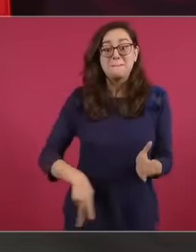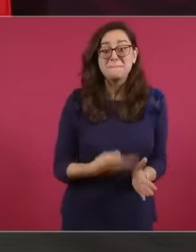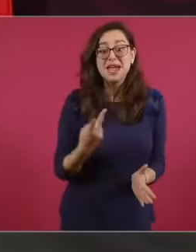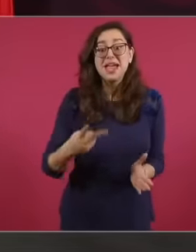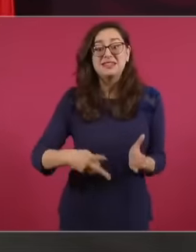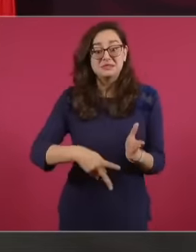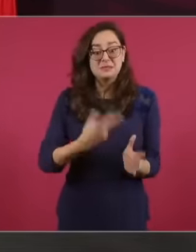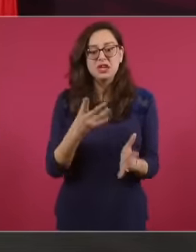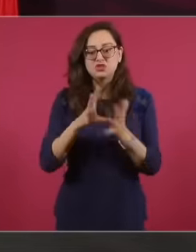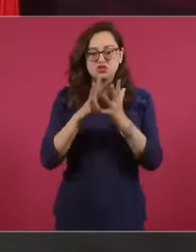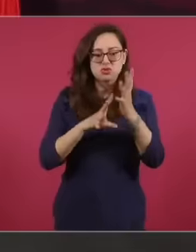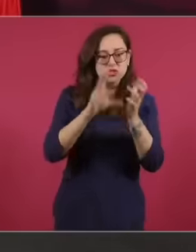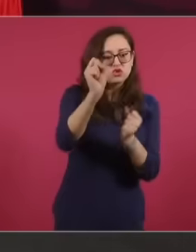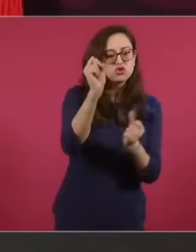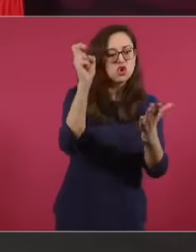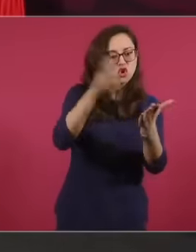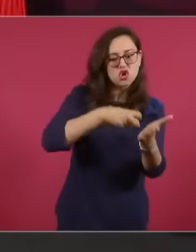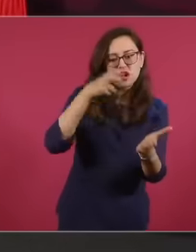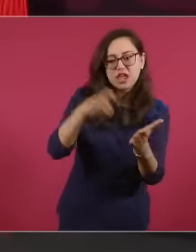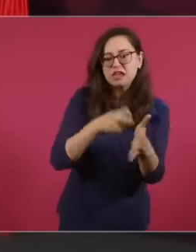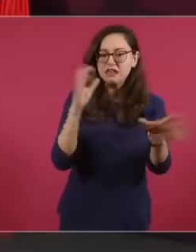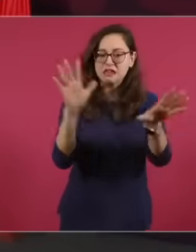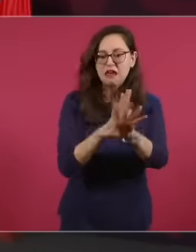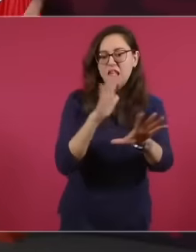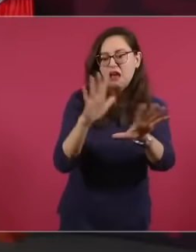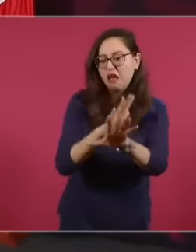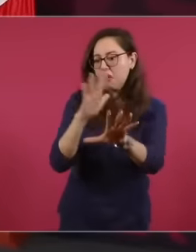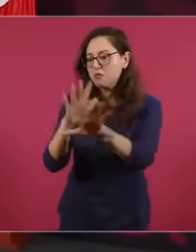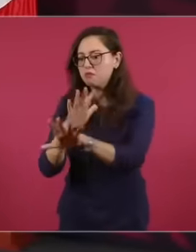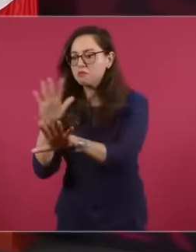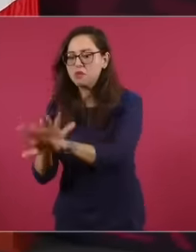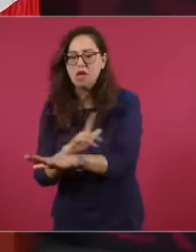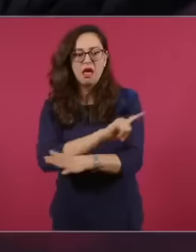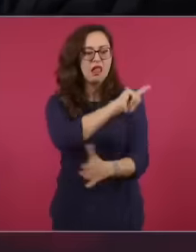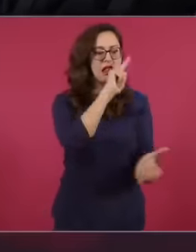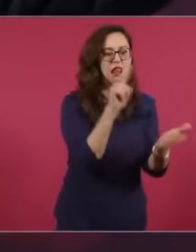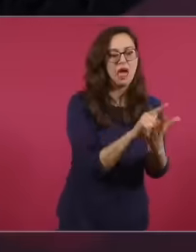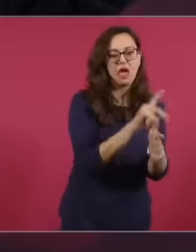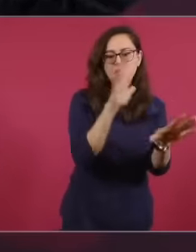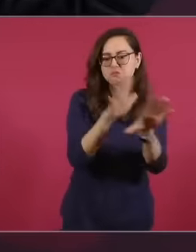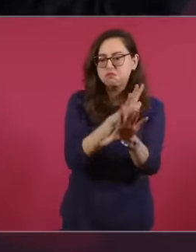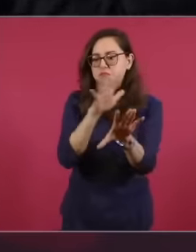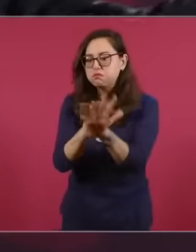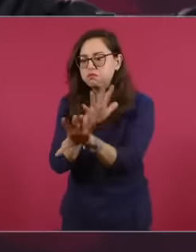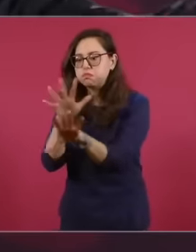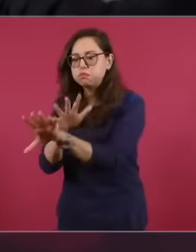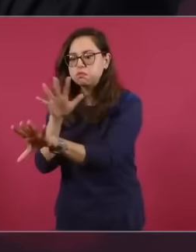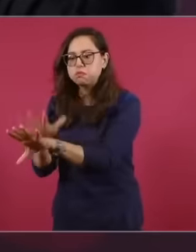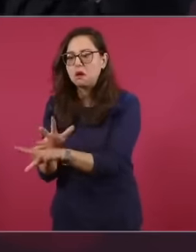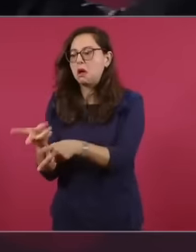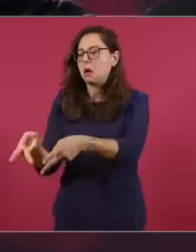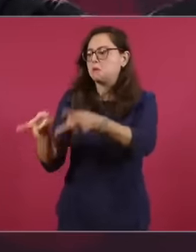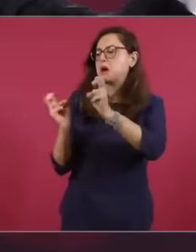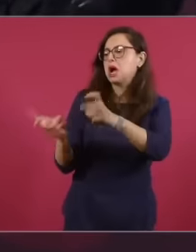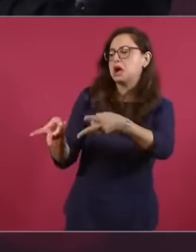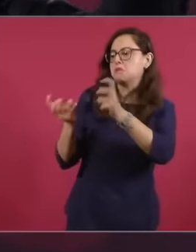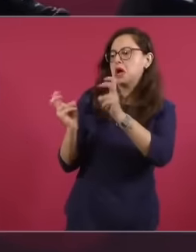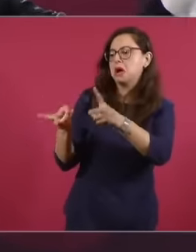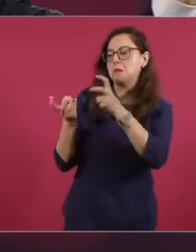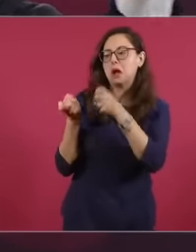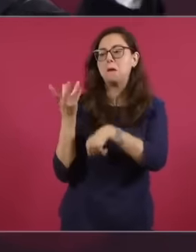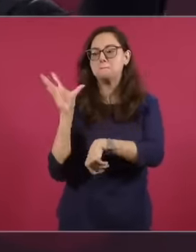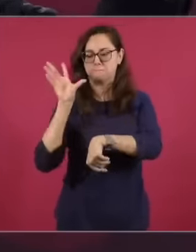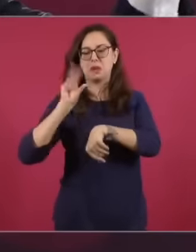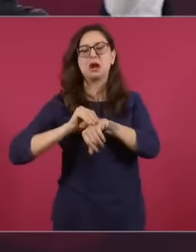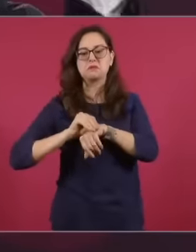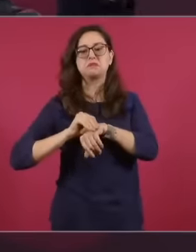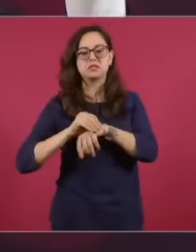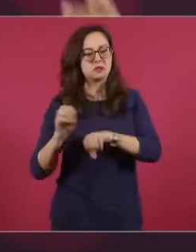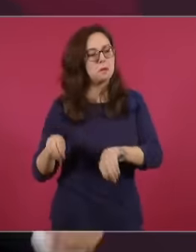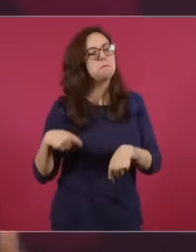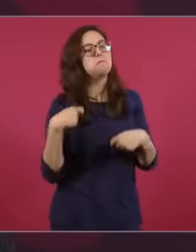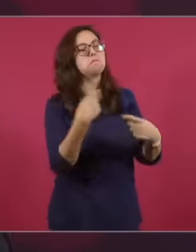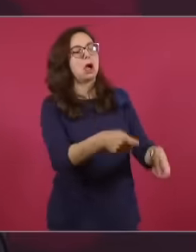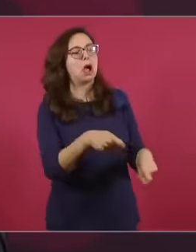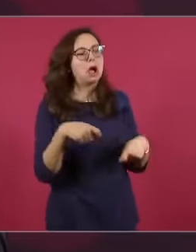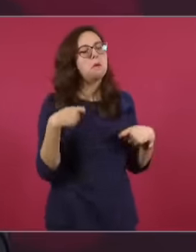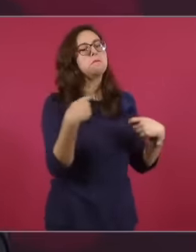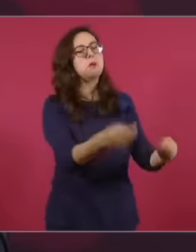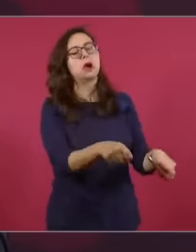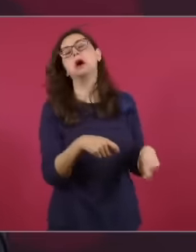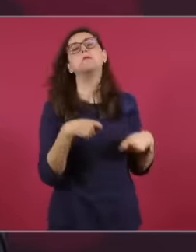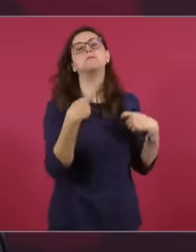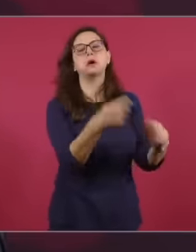there. They did not say anything, they adjusted the legal framework to be able to loot at will